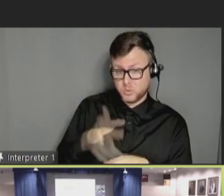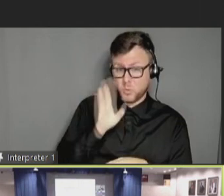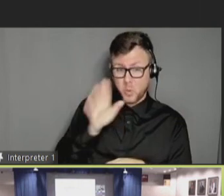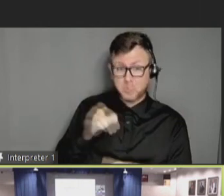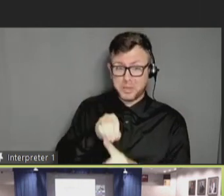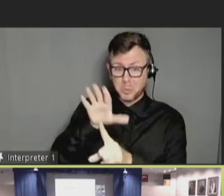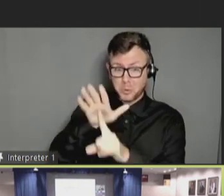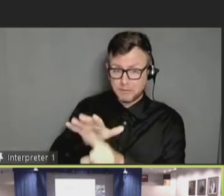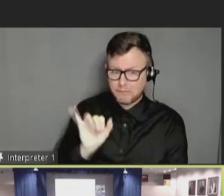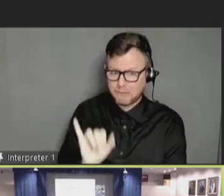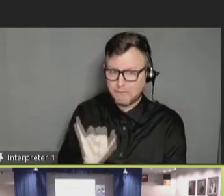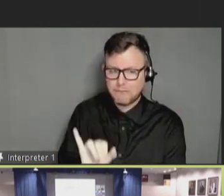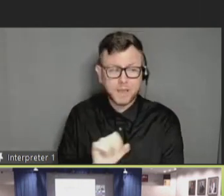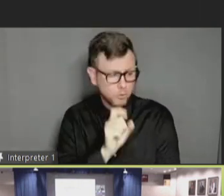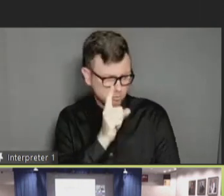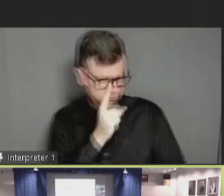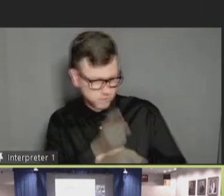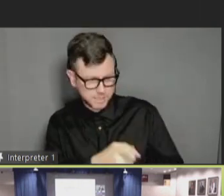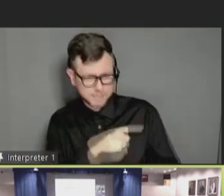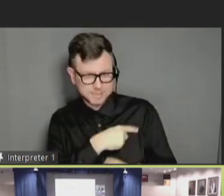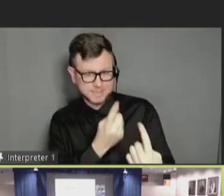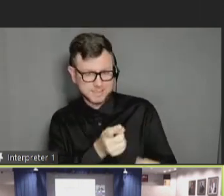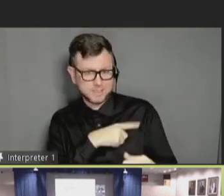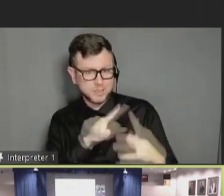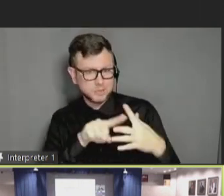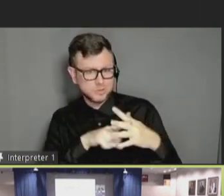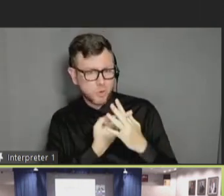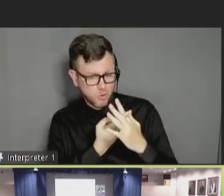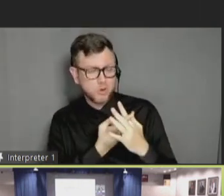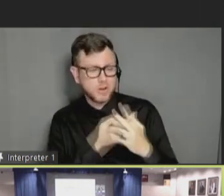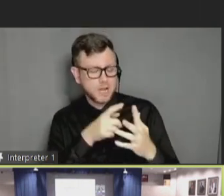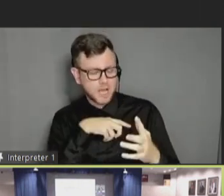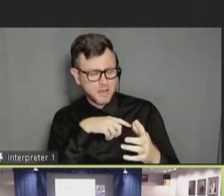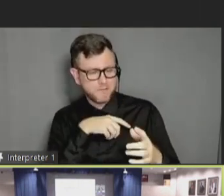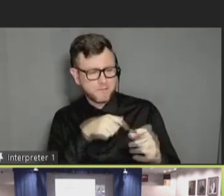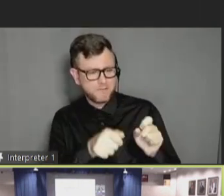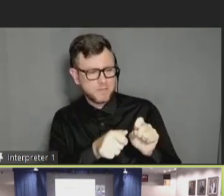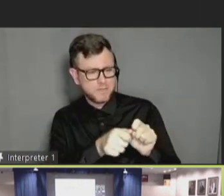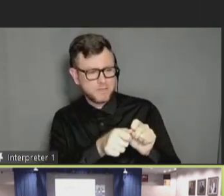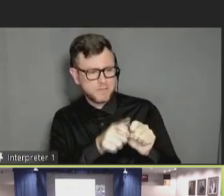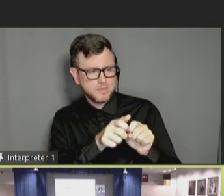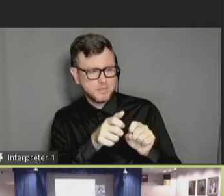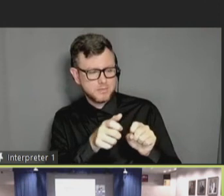Claire Hannan: That's correct. Since the start of the pandemic. So, since early 2020. Robert Hopkins: Okay. So, important to recognize --